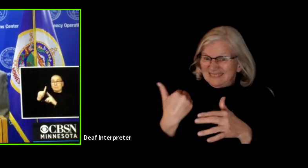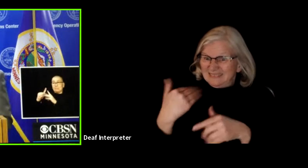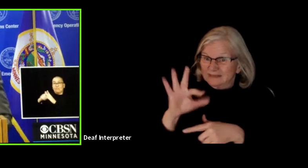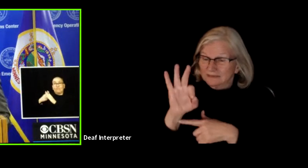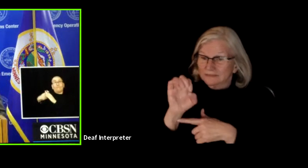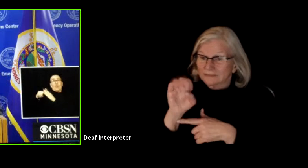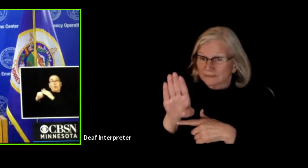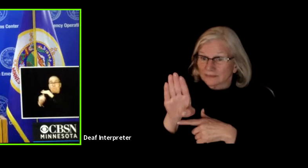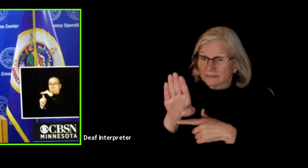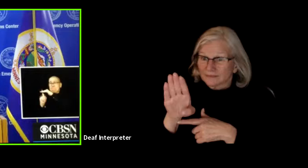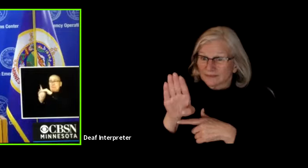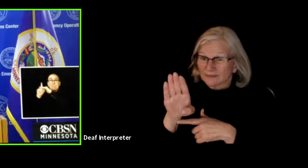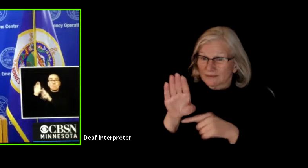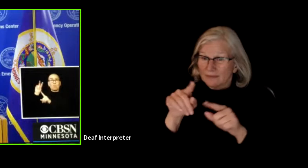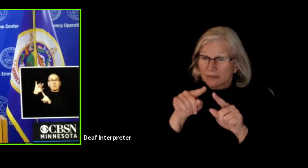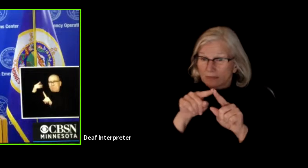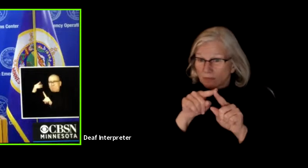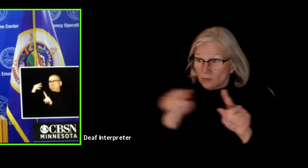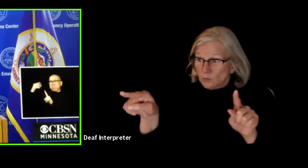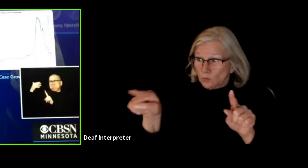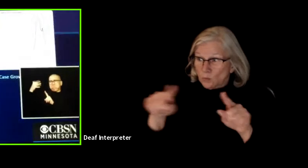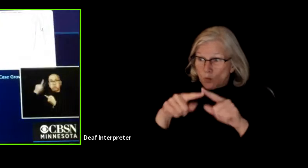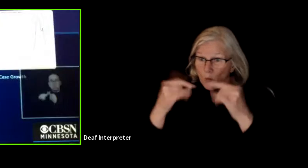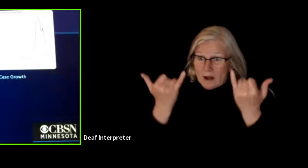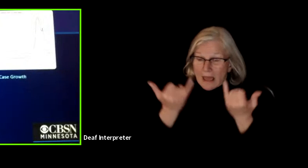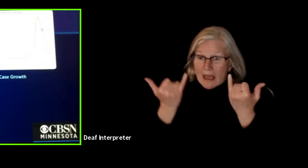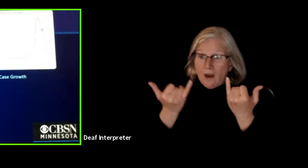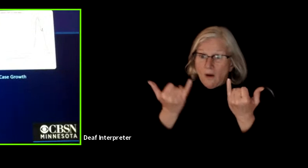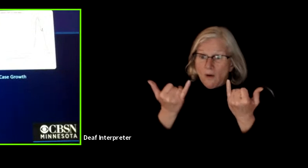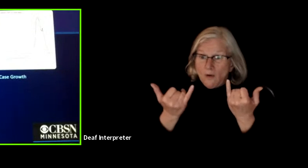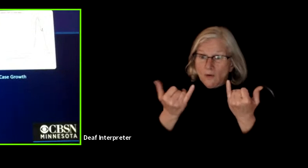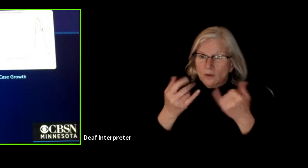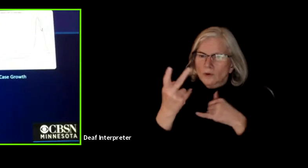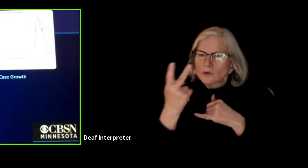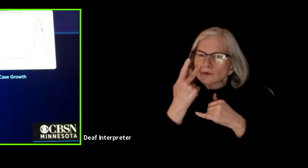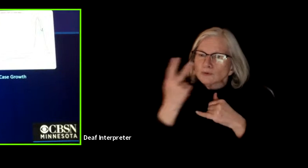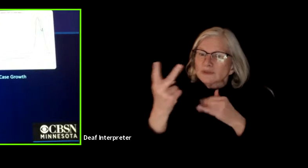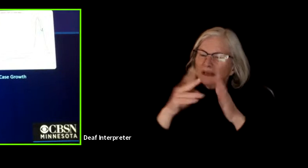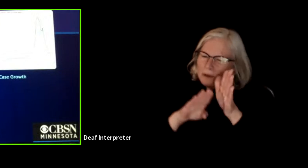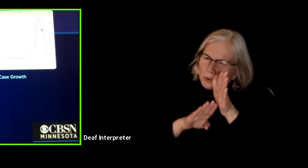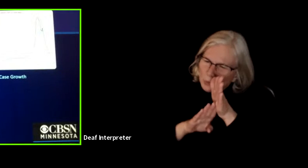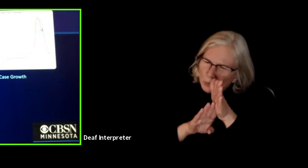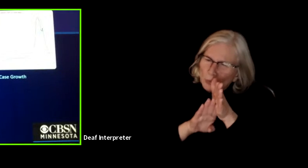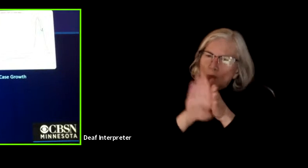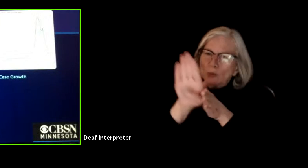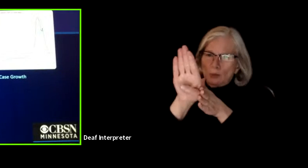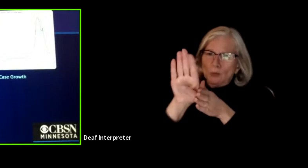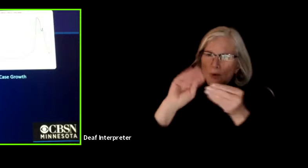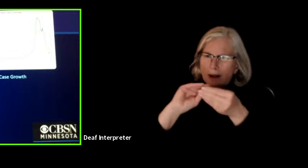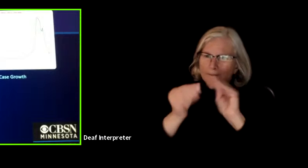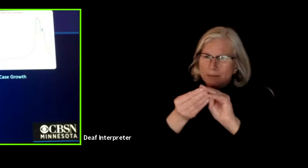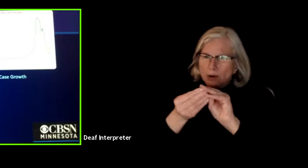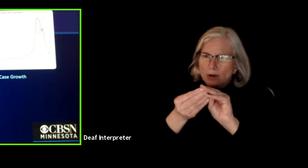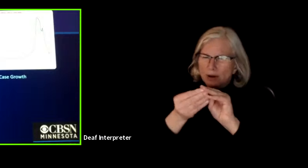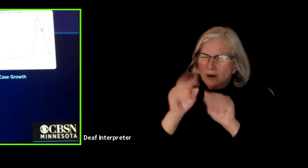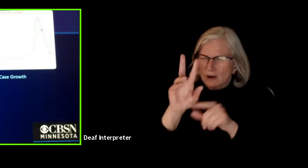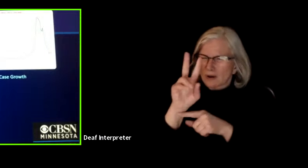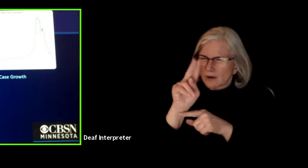PEAK WAS THE NOVEMBER-DECEMBER SURGE THAT WE KNEW WAS COMING. AT THAT POINT IN TIME, THERE WAS ONE POINT IN A COUPLE DAYS IN